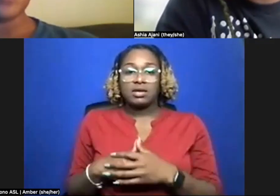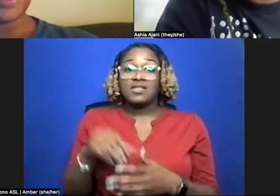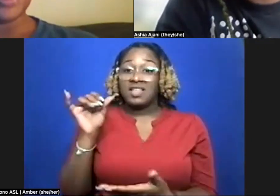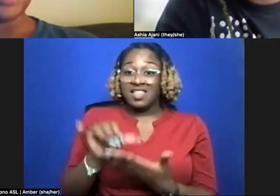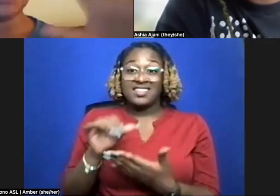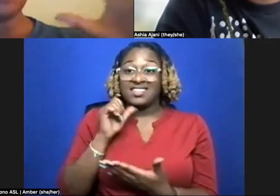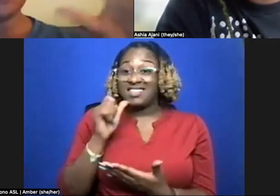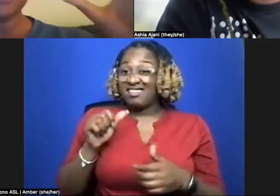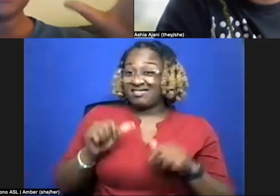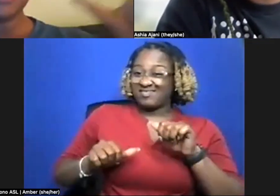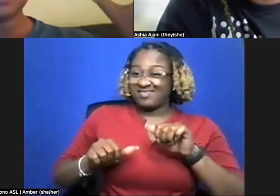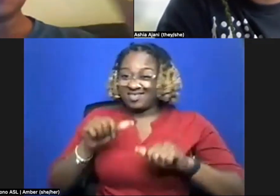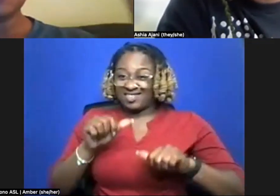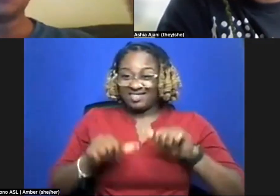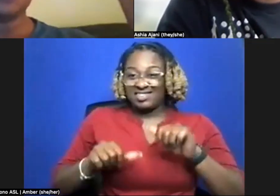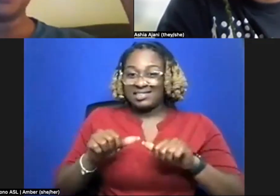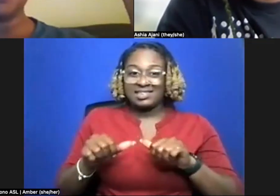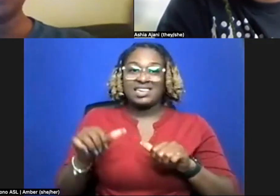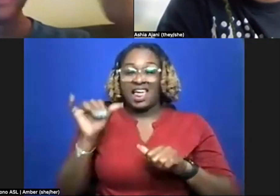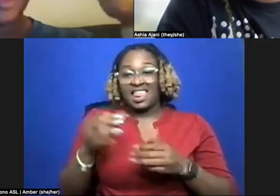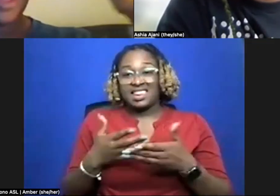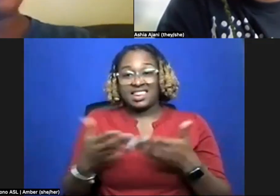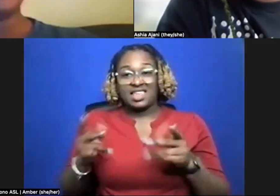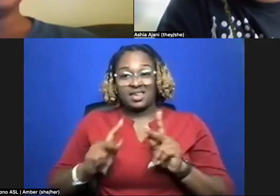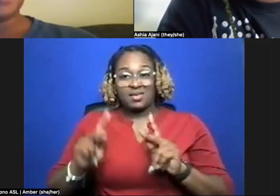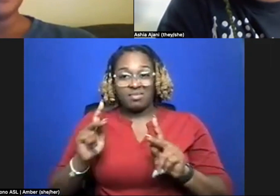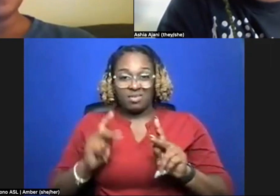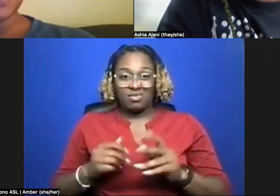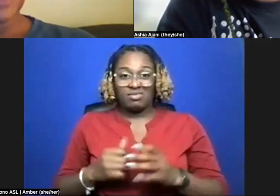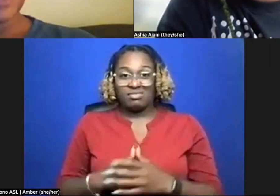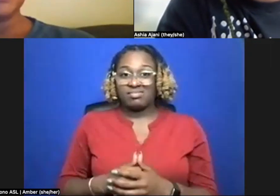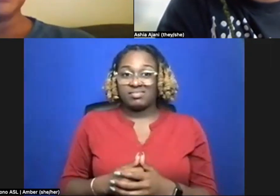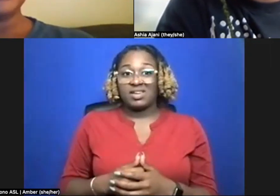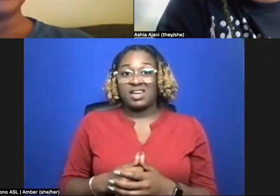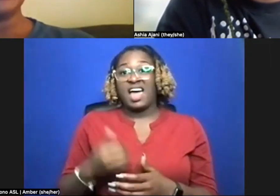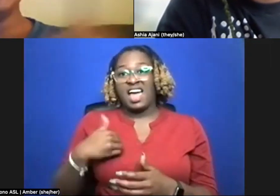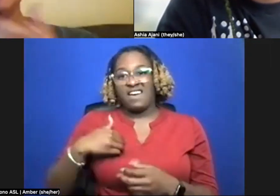right like that's a that's a thing that people like, have a hard time imagining. And so,